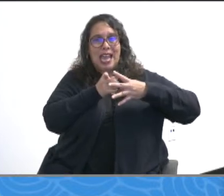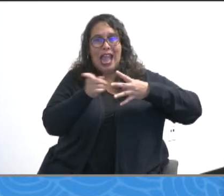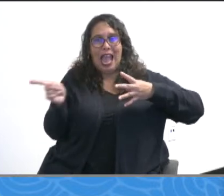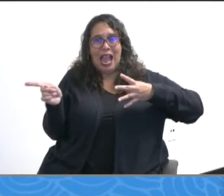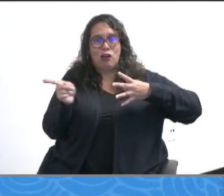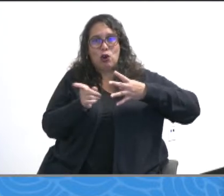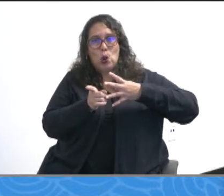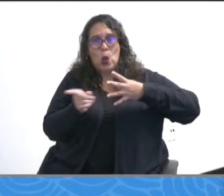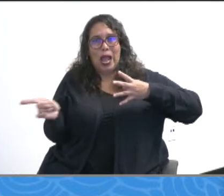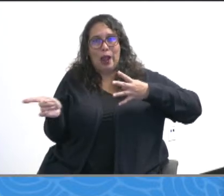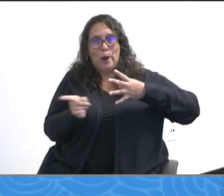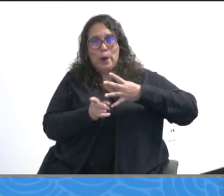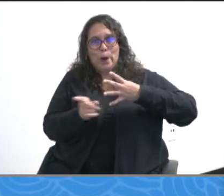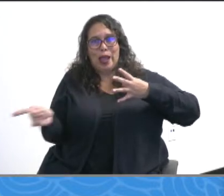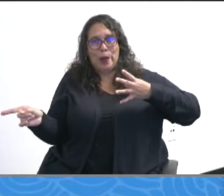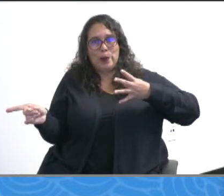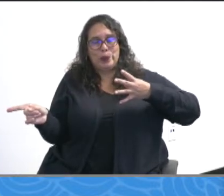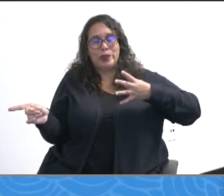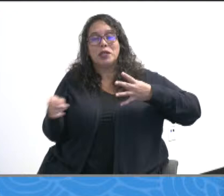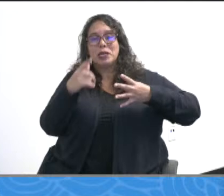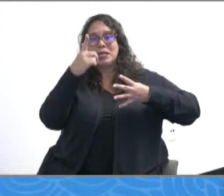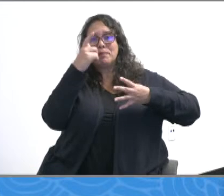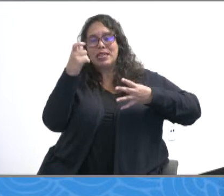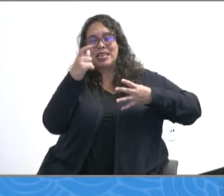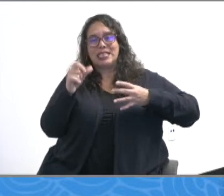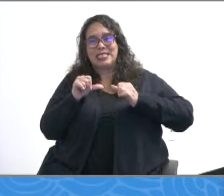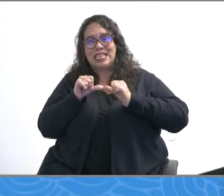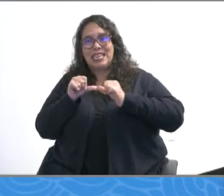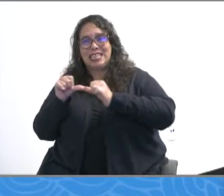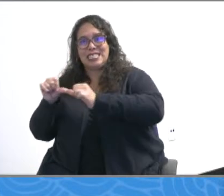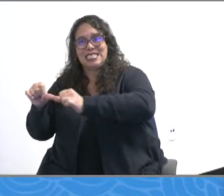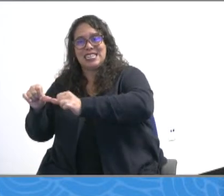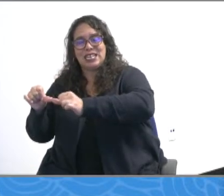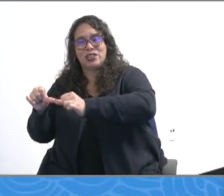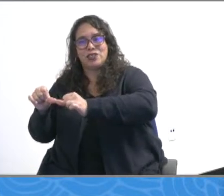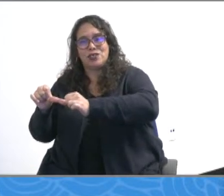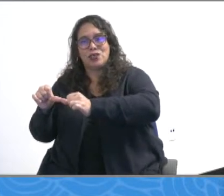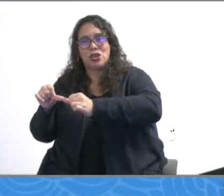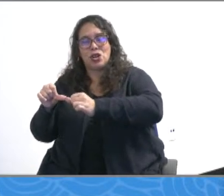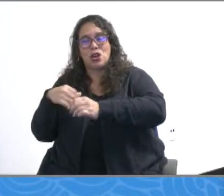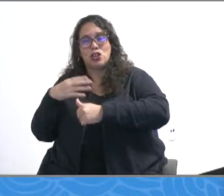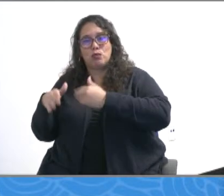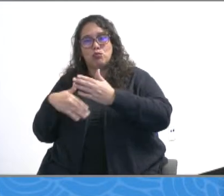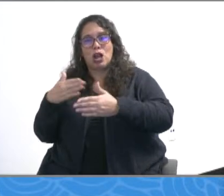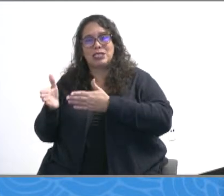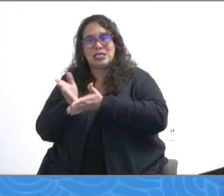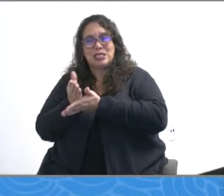because we are continuing to do an ongoing process of budget engagement. And here is where we are now.